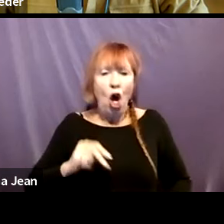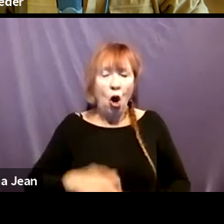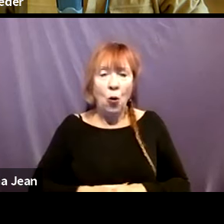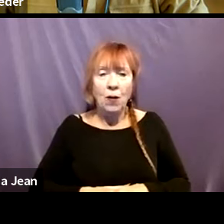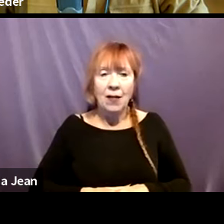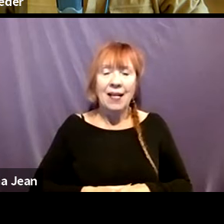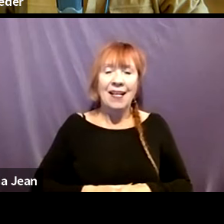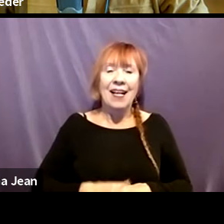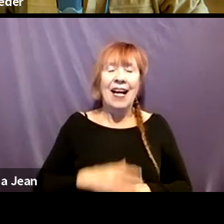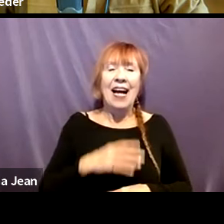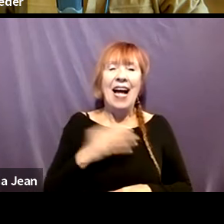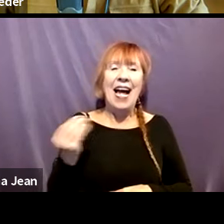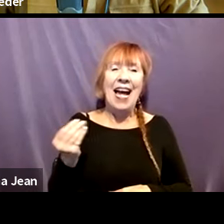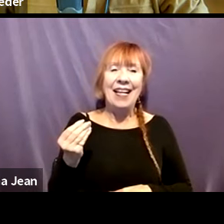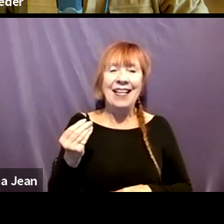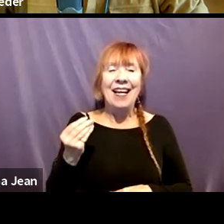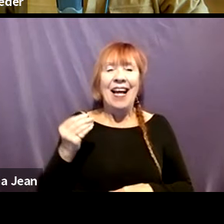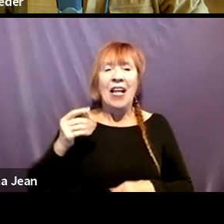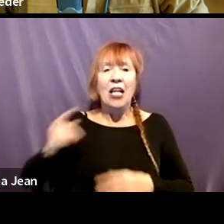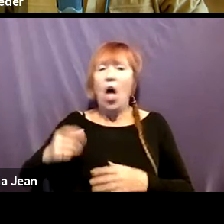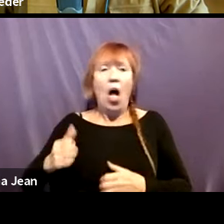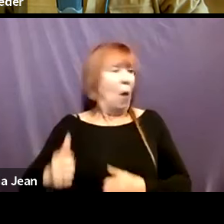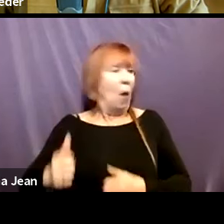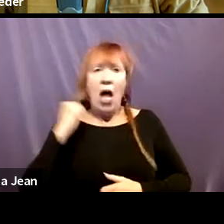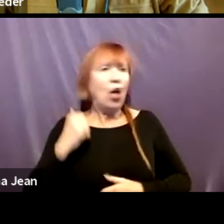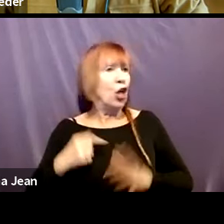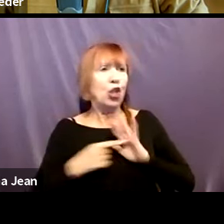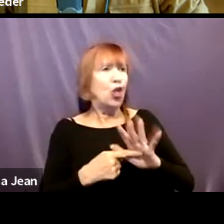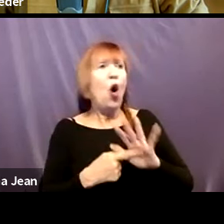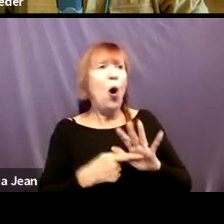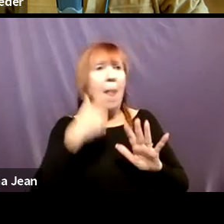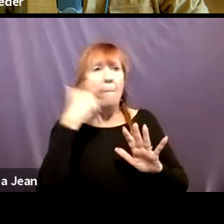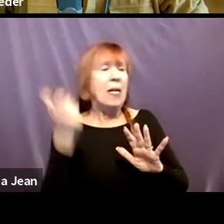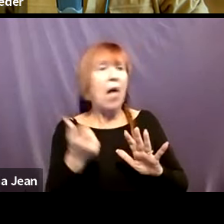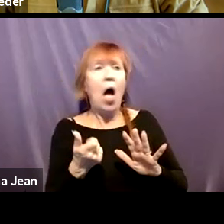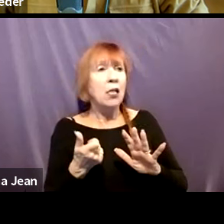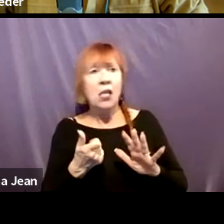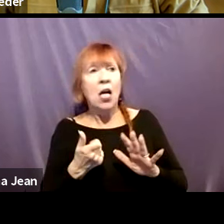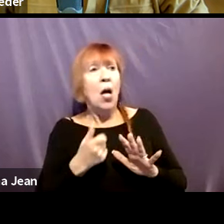Like those insecurities and fears don't go away. Like that's what keeps us growing as artists,